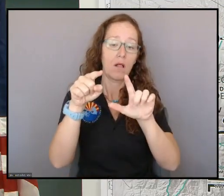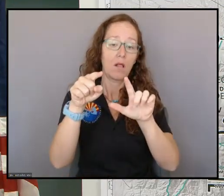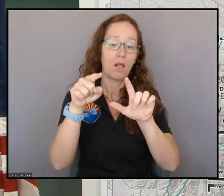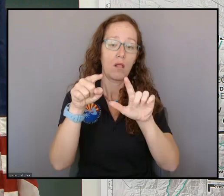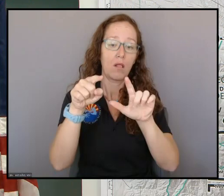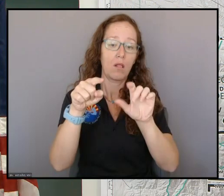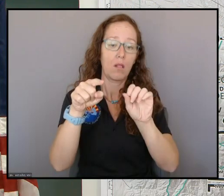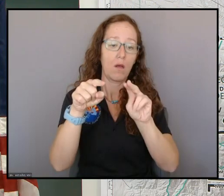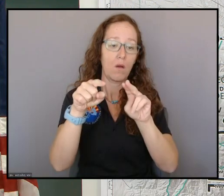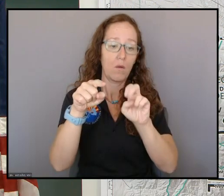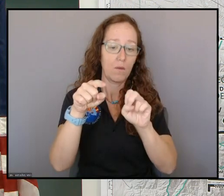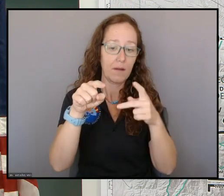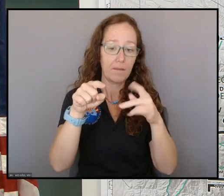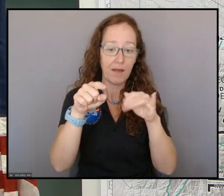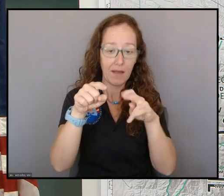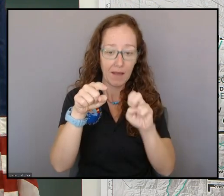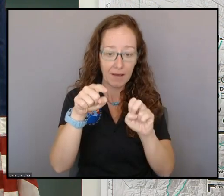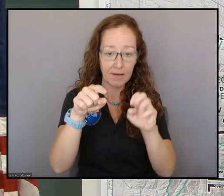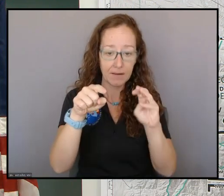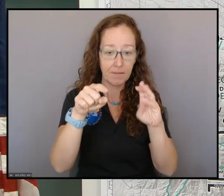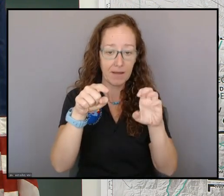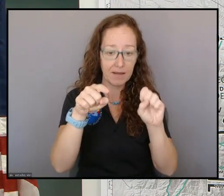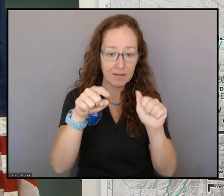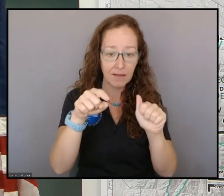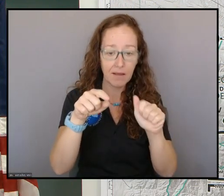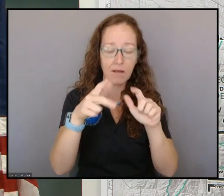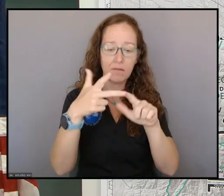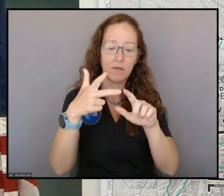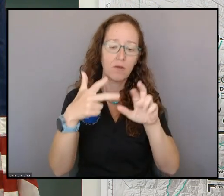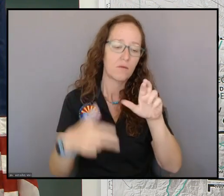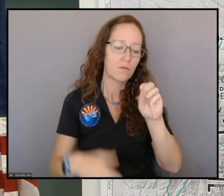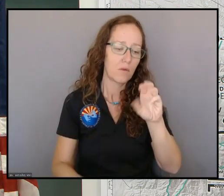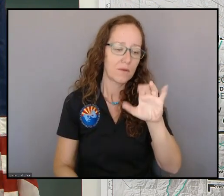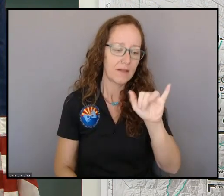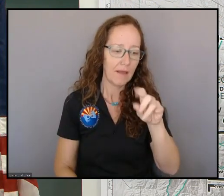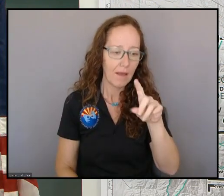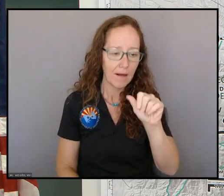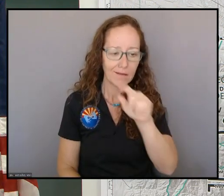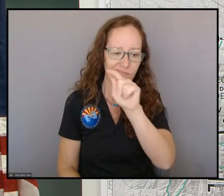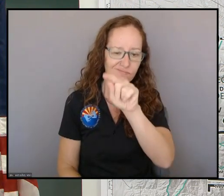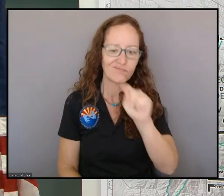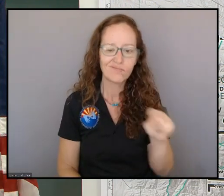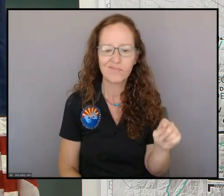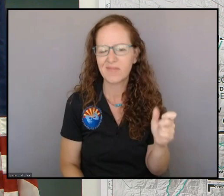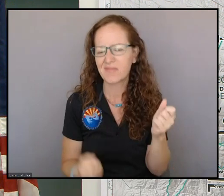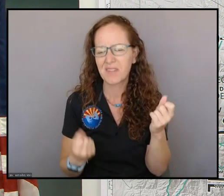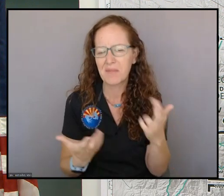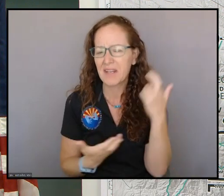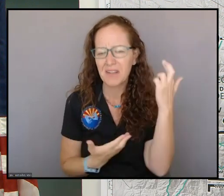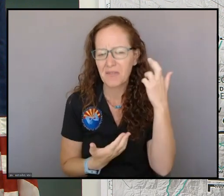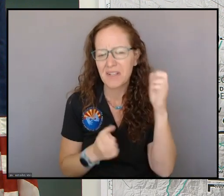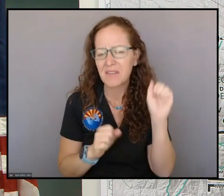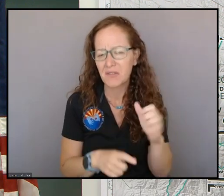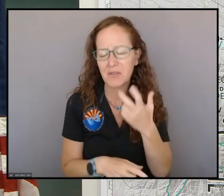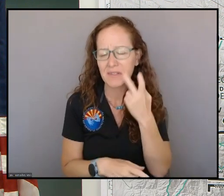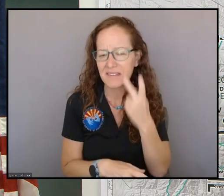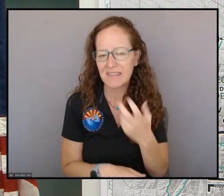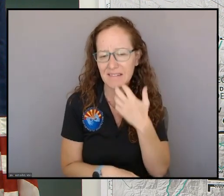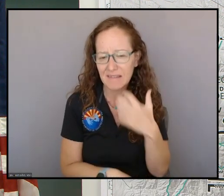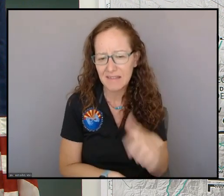There's a number of factors that could produce that and we know that those areas potentially have been